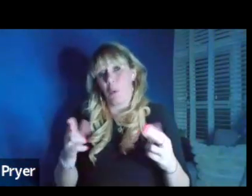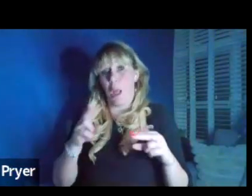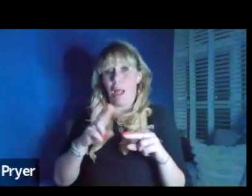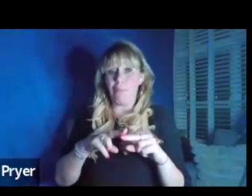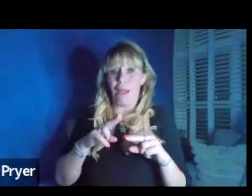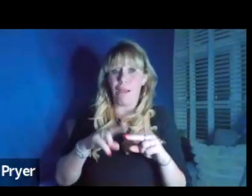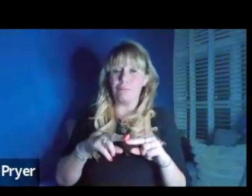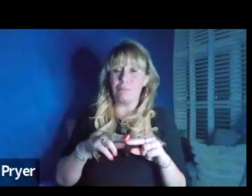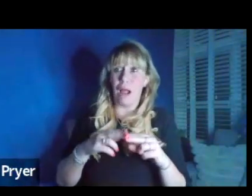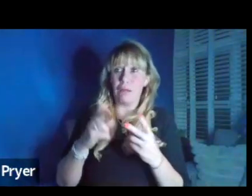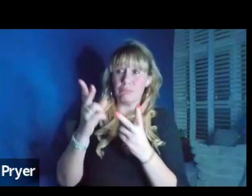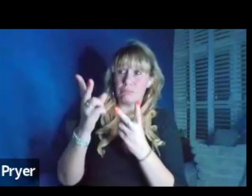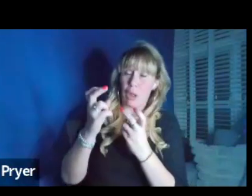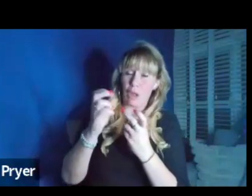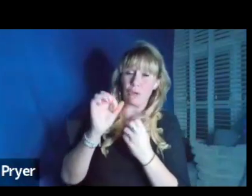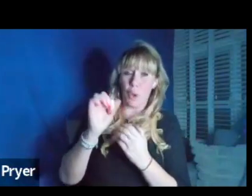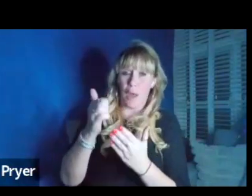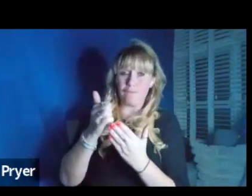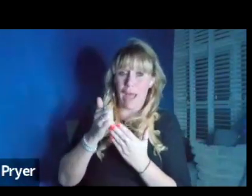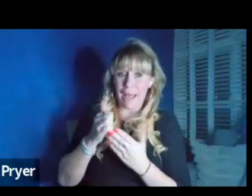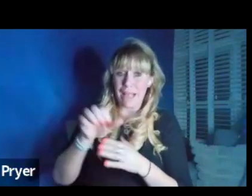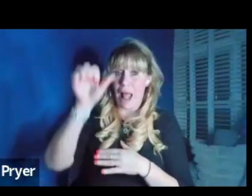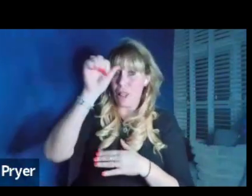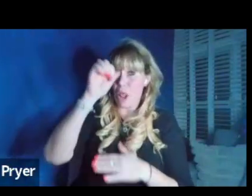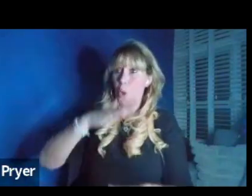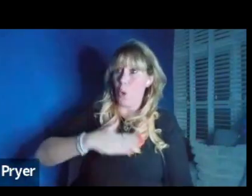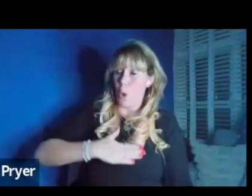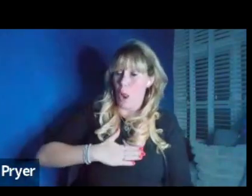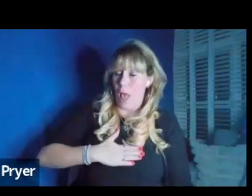and I know you love me Pop and I love you too,